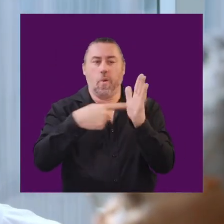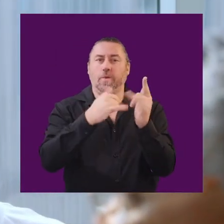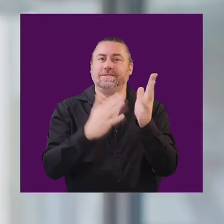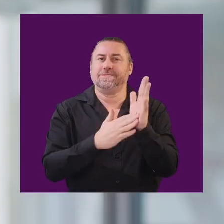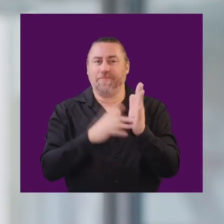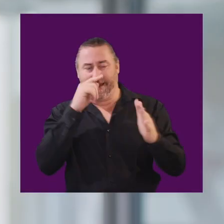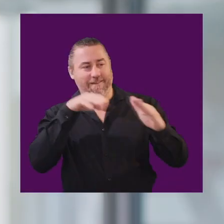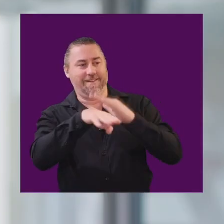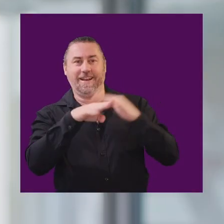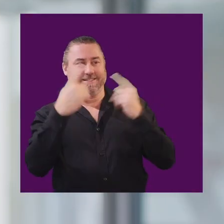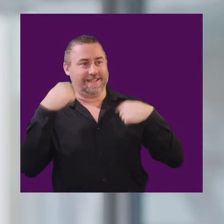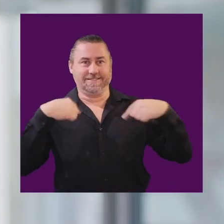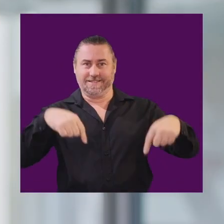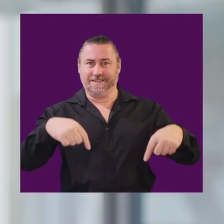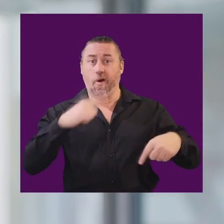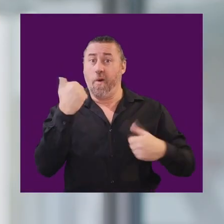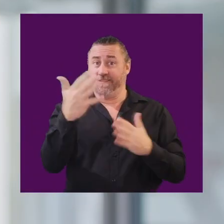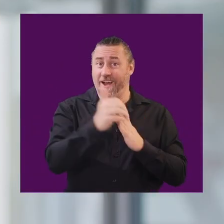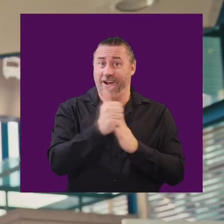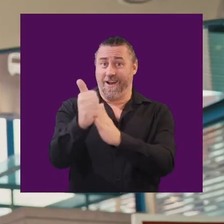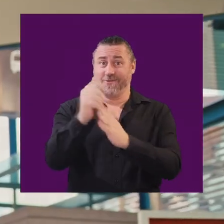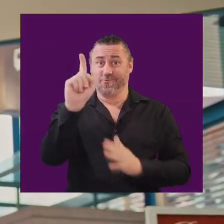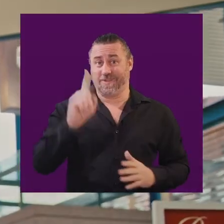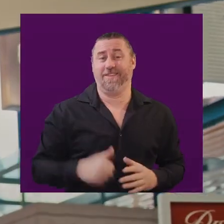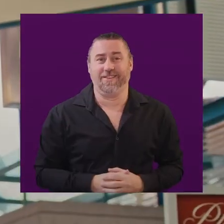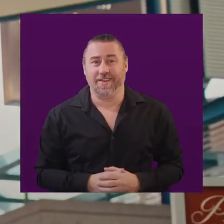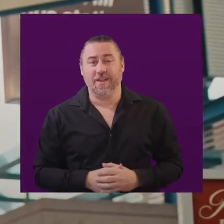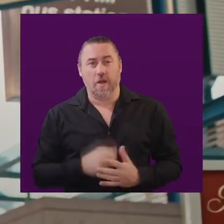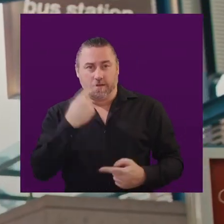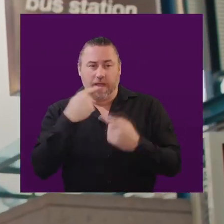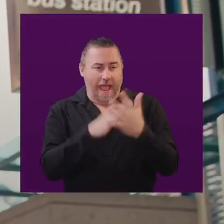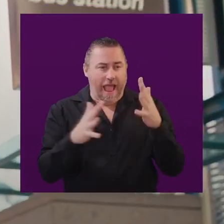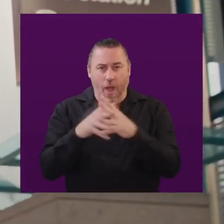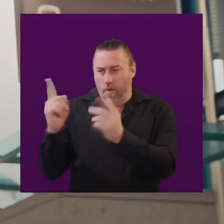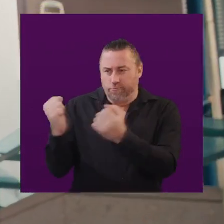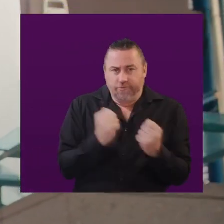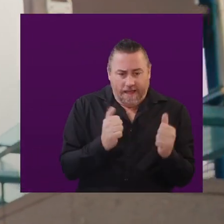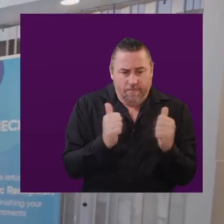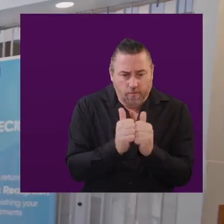people. Today, I'll show you around the clinic. I'll explain what to bring to your appointment,